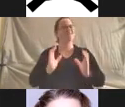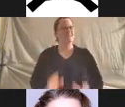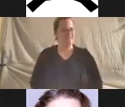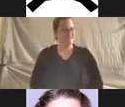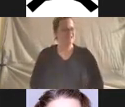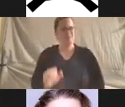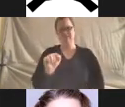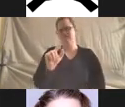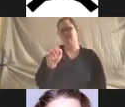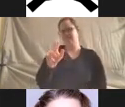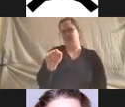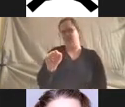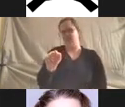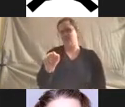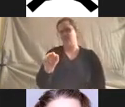would have access to prenatal care.